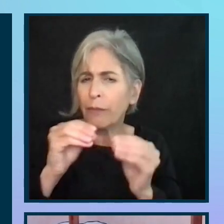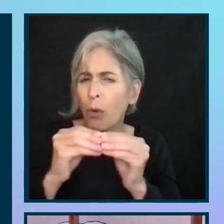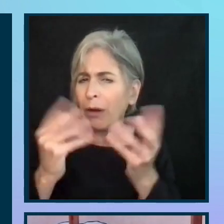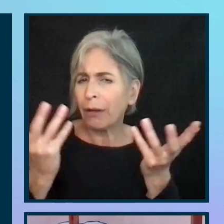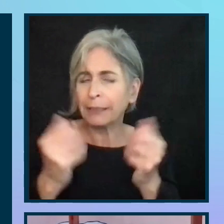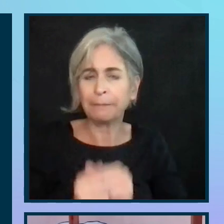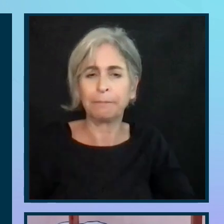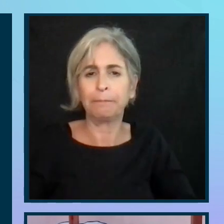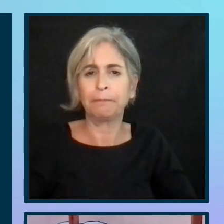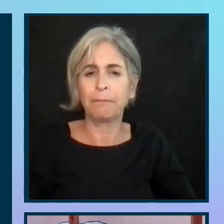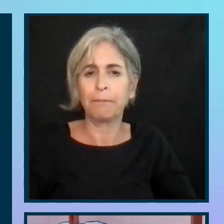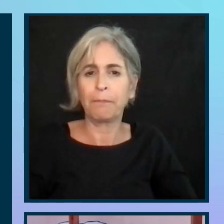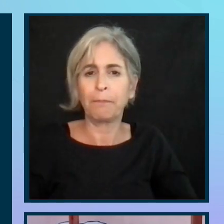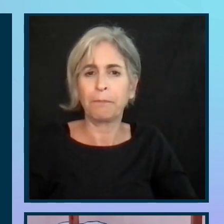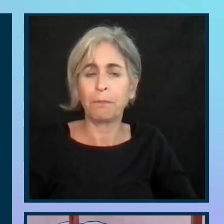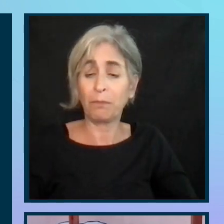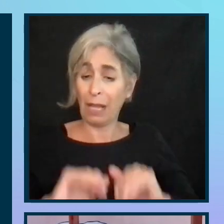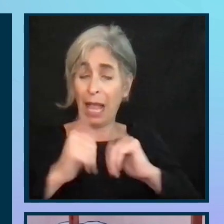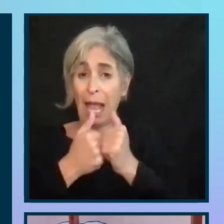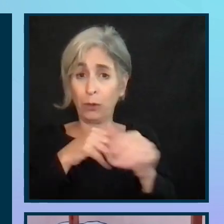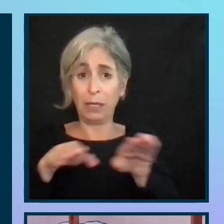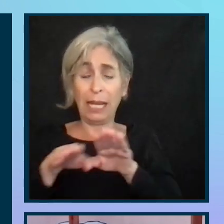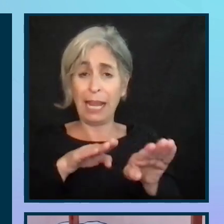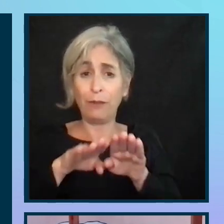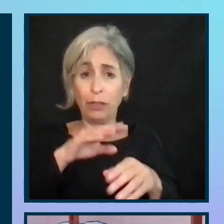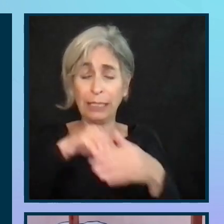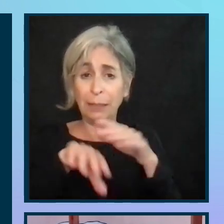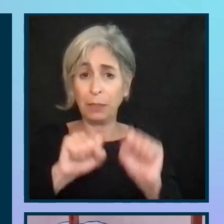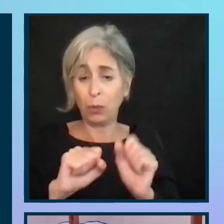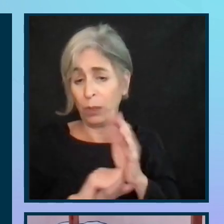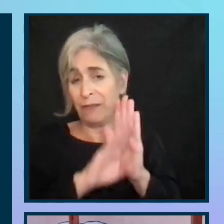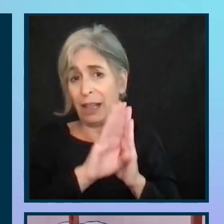so how do we make accessibility behavior-informed development more scalable and efficient?